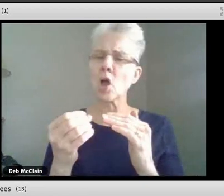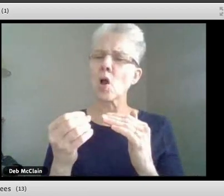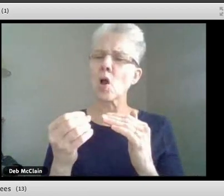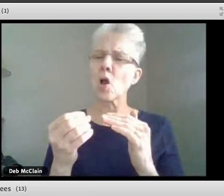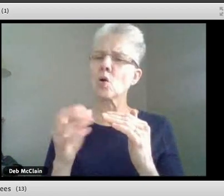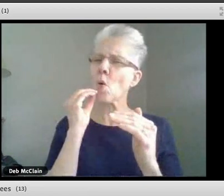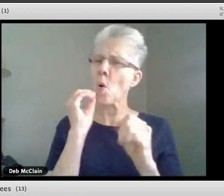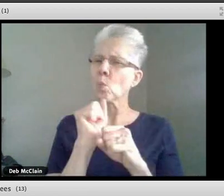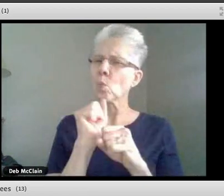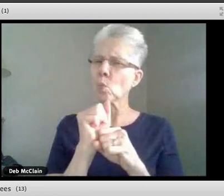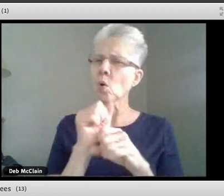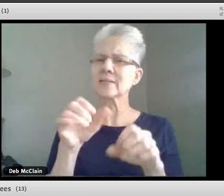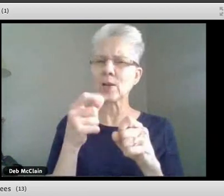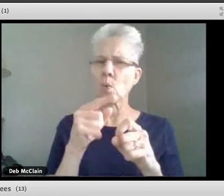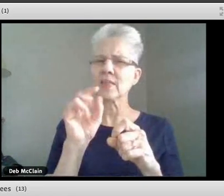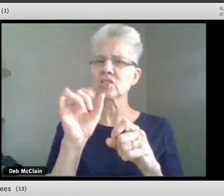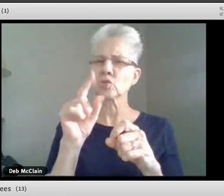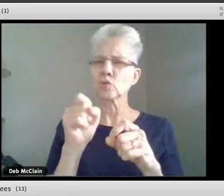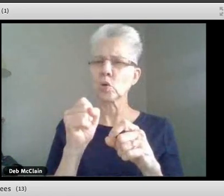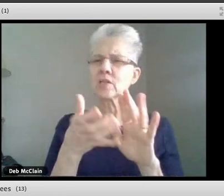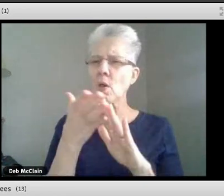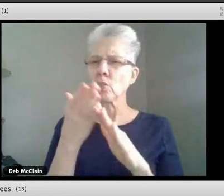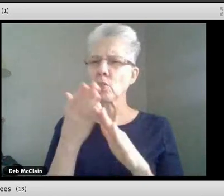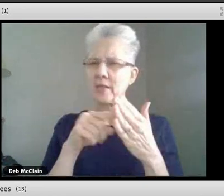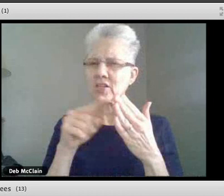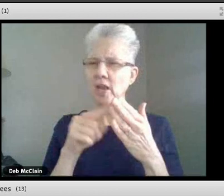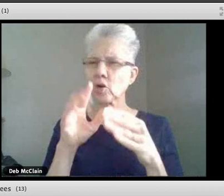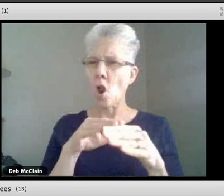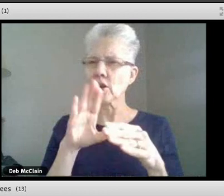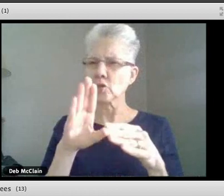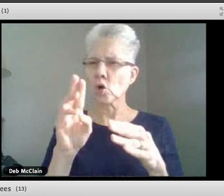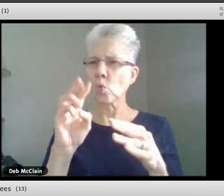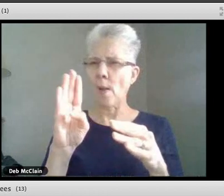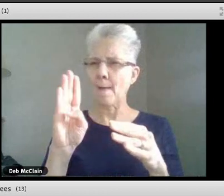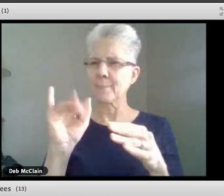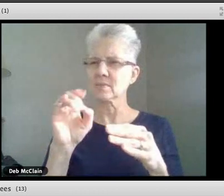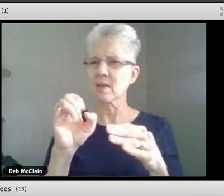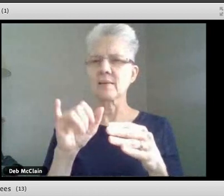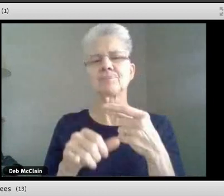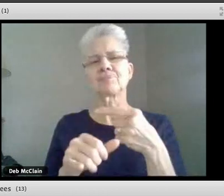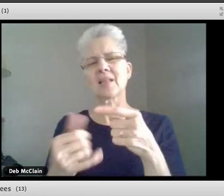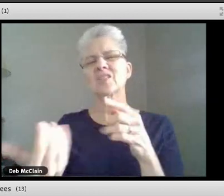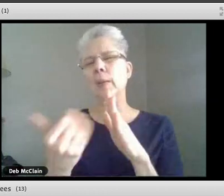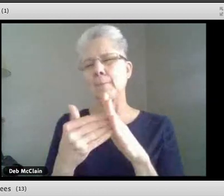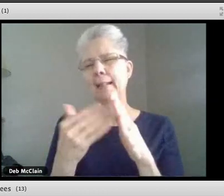Again, this is just kind of a repeat, but when you're making accessible documents and multimedia,